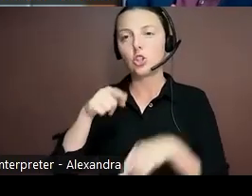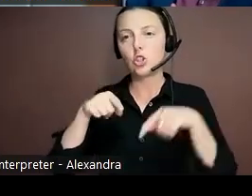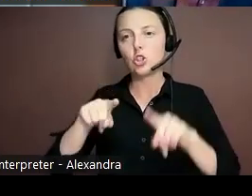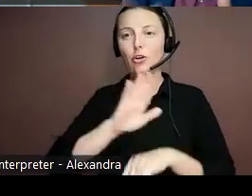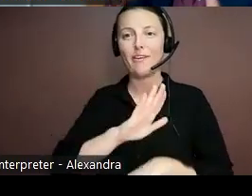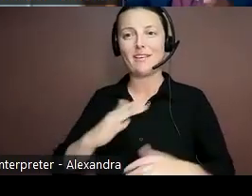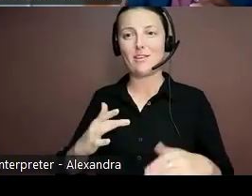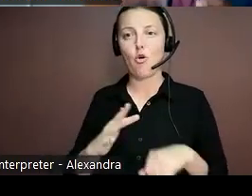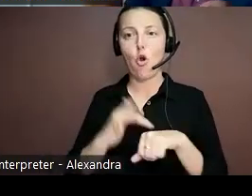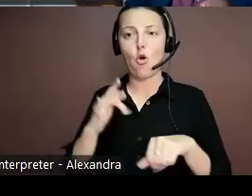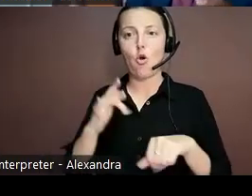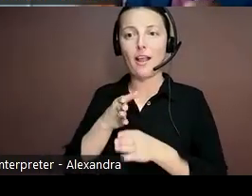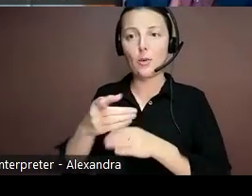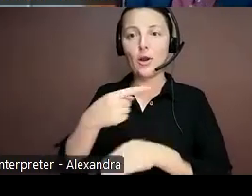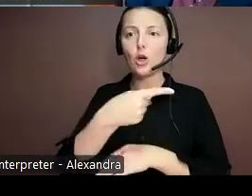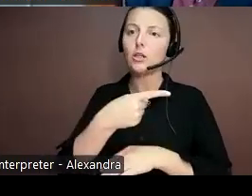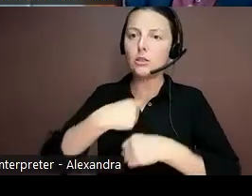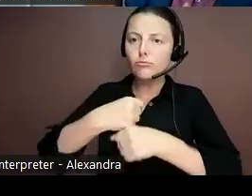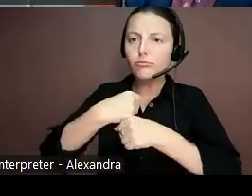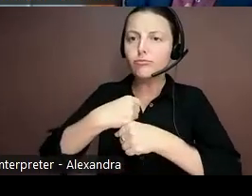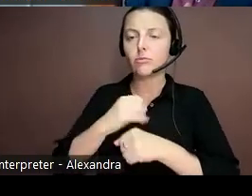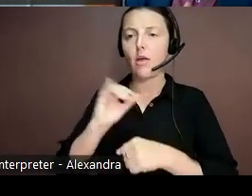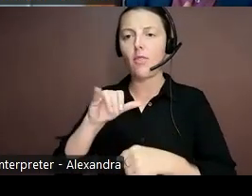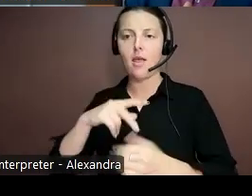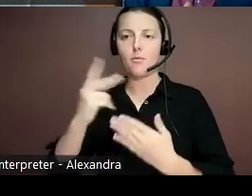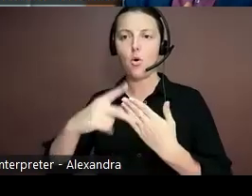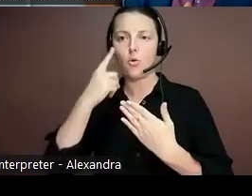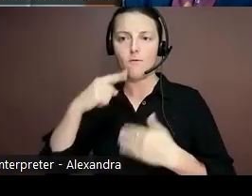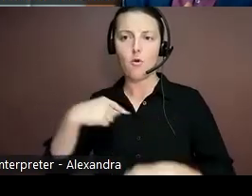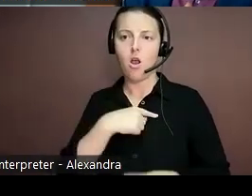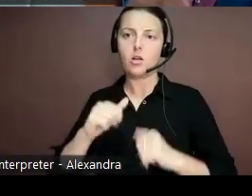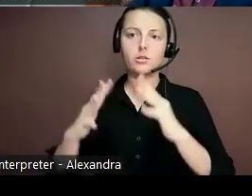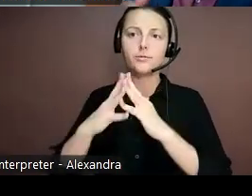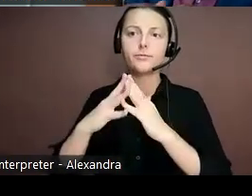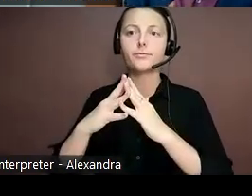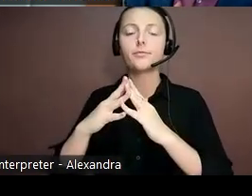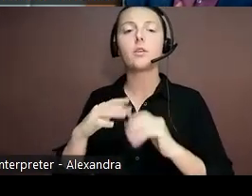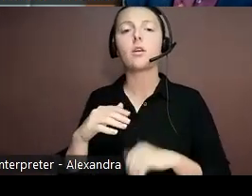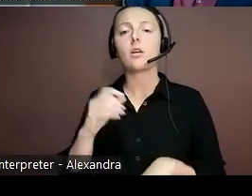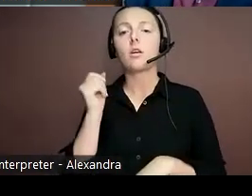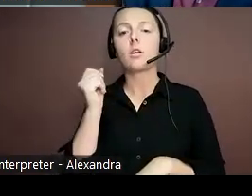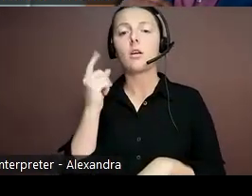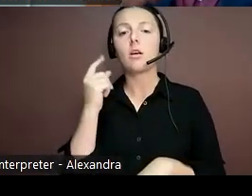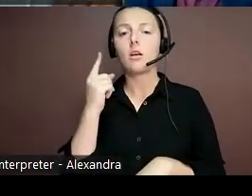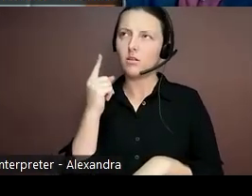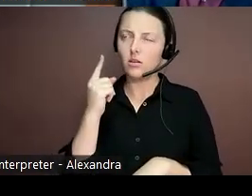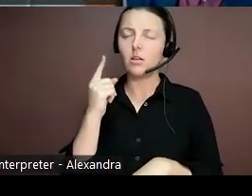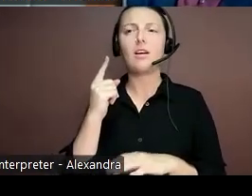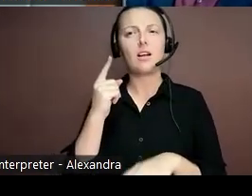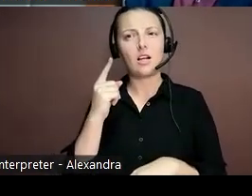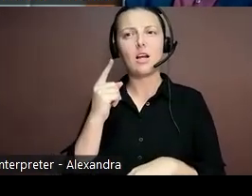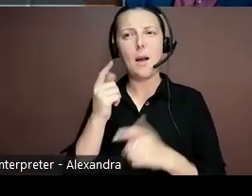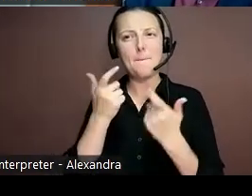um and it's been central to sort of uh a lot of the um the culture of giving feedback that we've